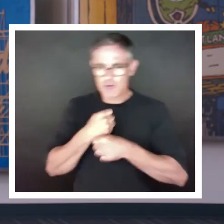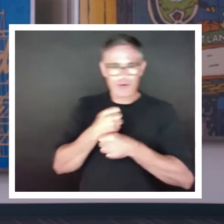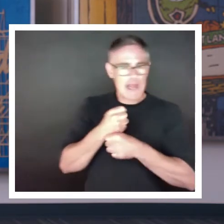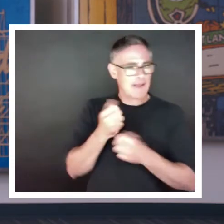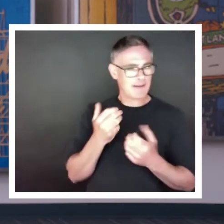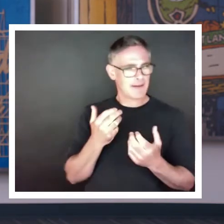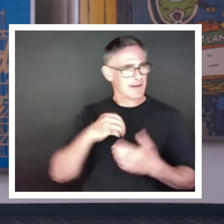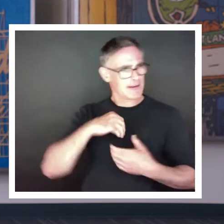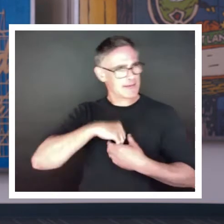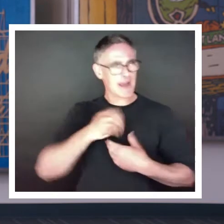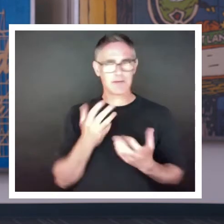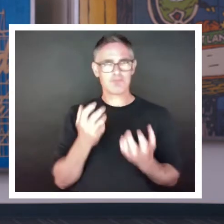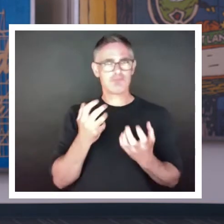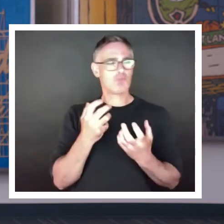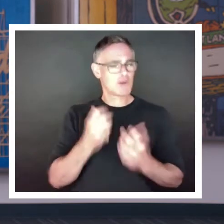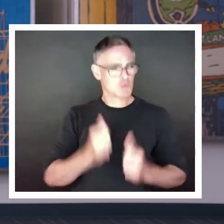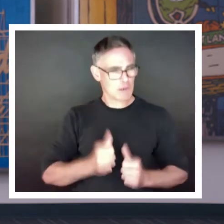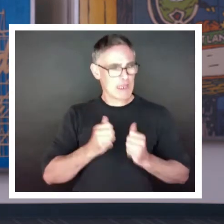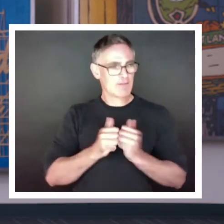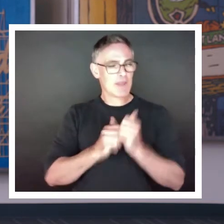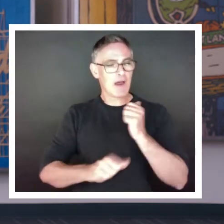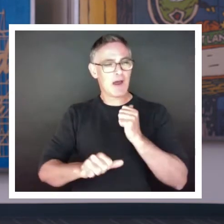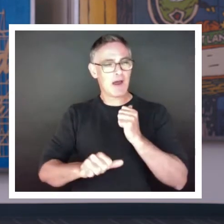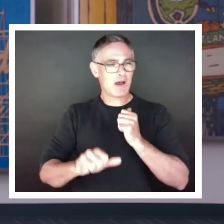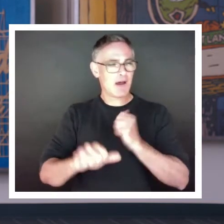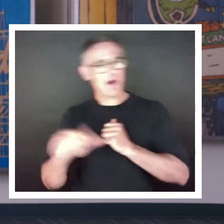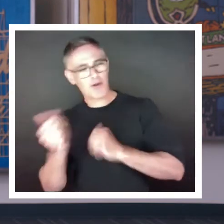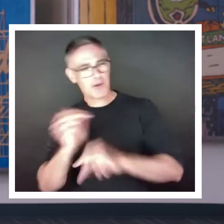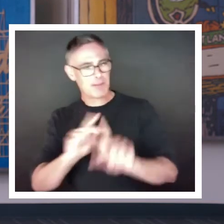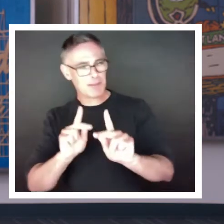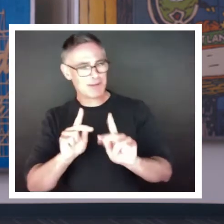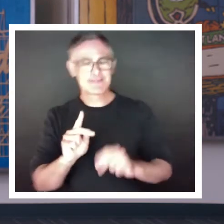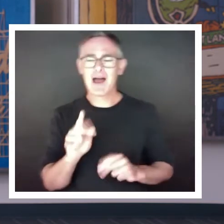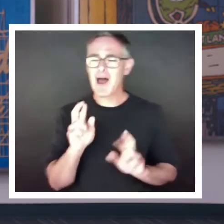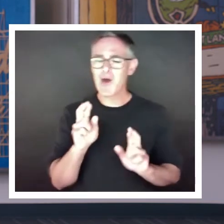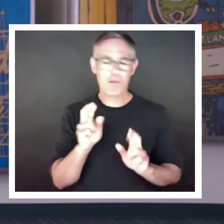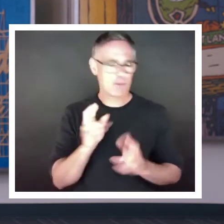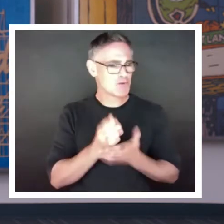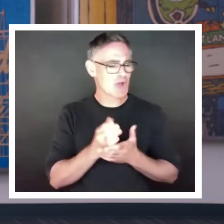I hope you will remember to stop and listen like the child listens in the womb.